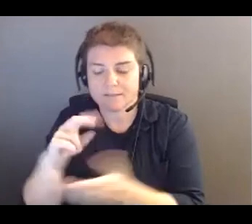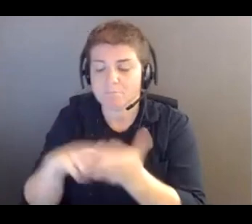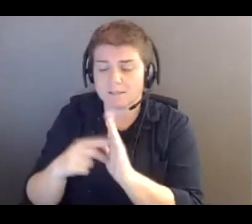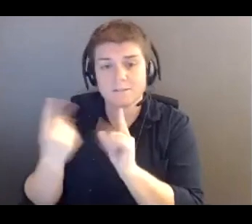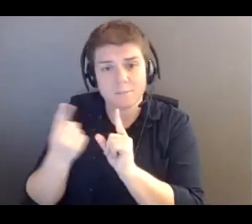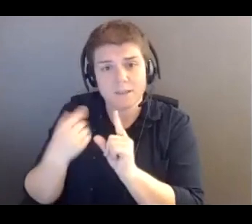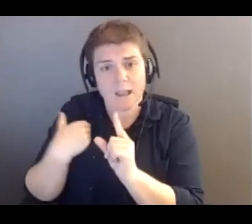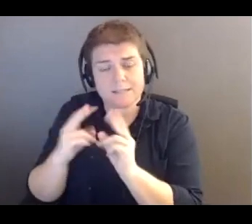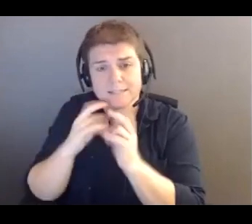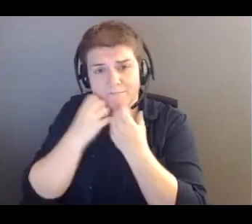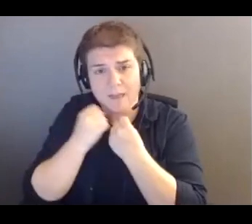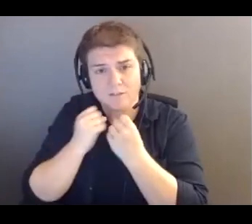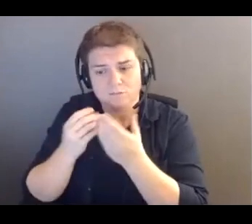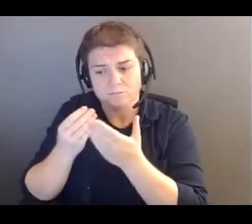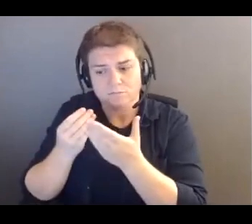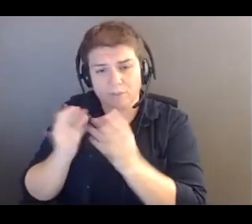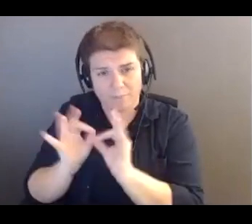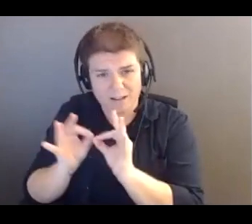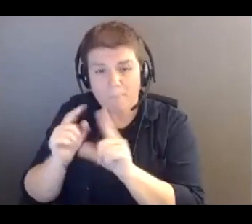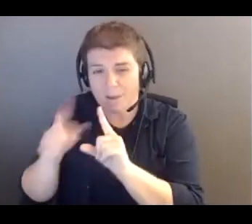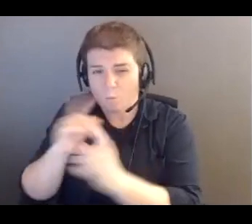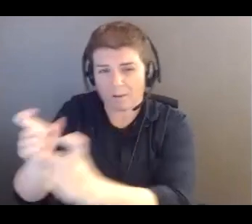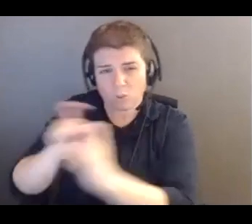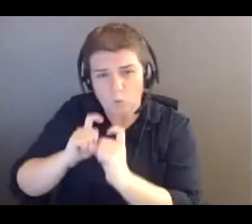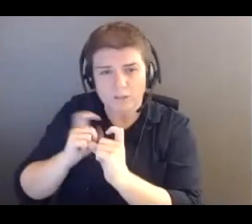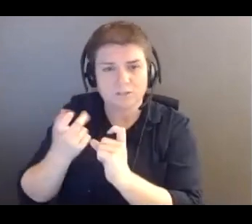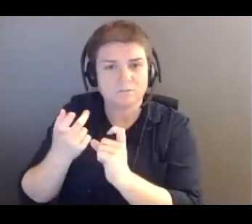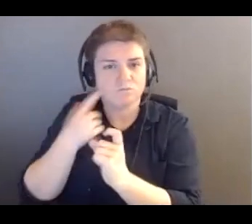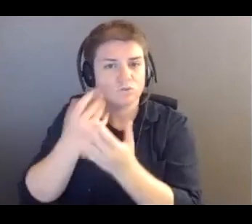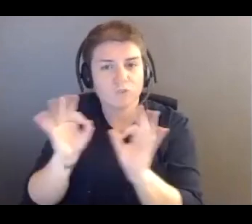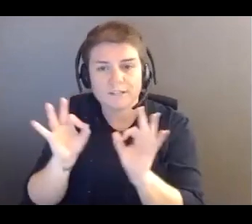are being donated or given to you for free. This could include rehearsal space, food,